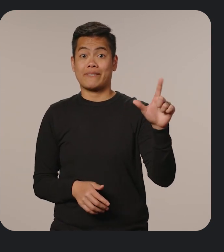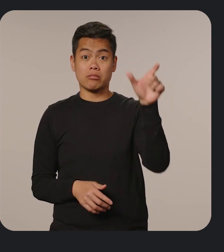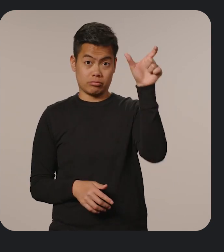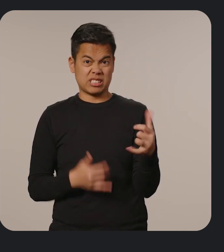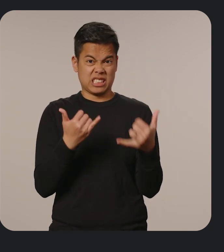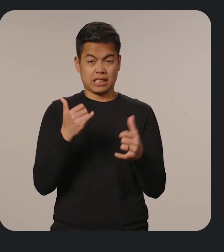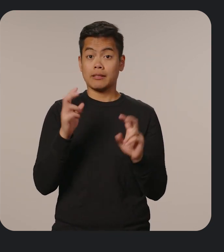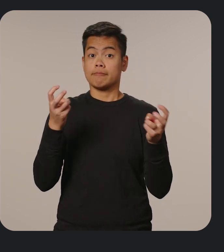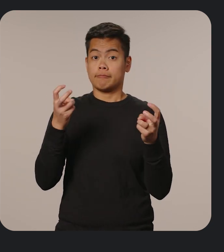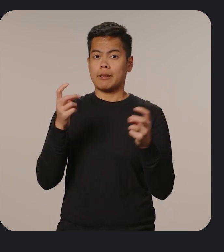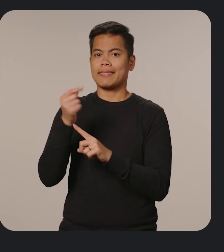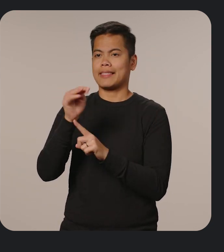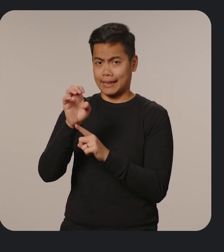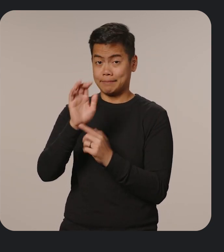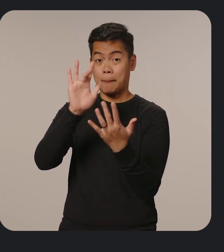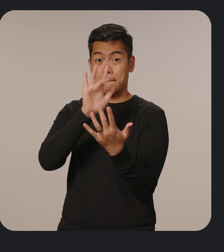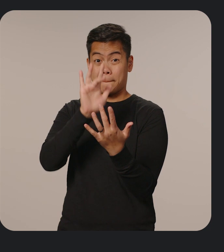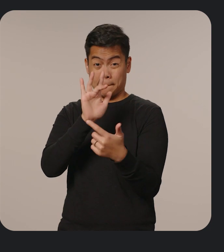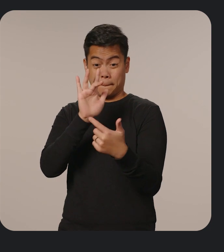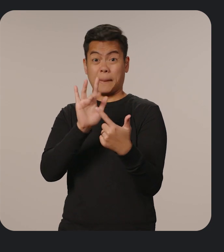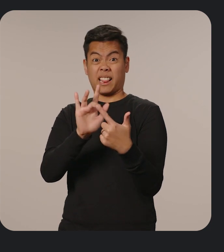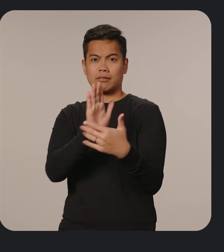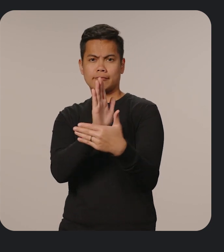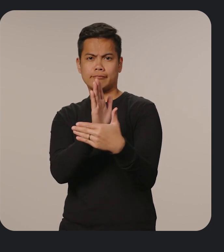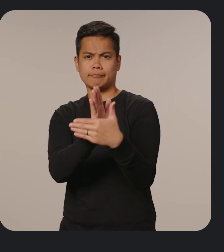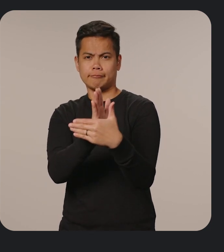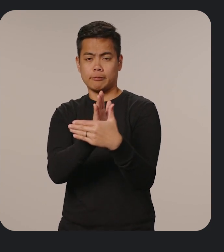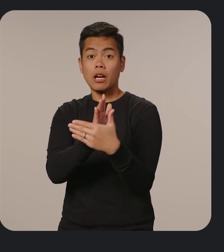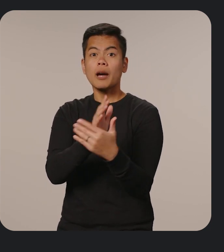And on the right is a high-contrast mode theme that raises the contrast even higher